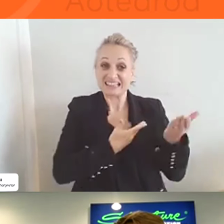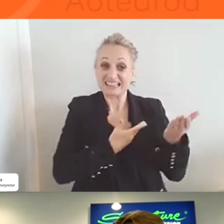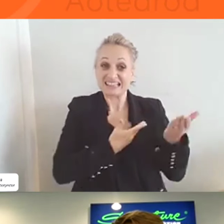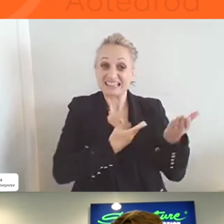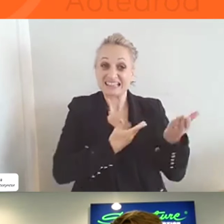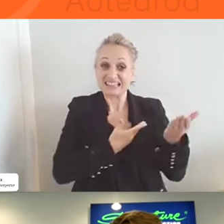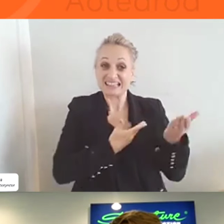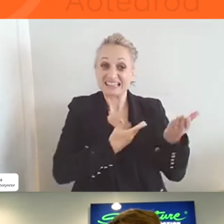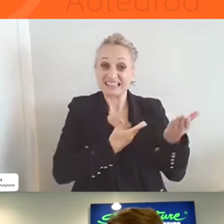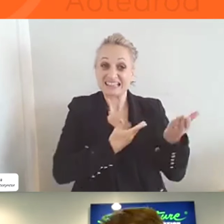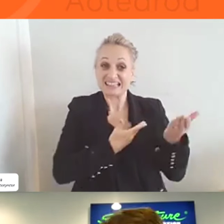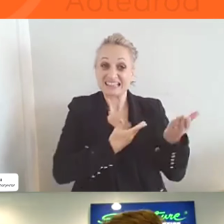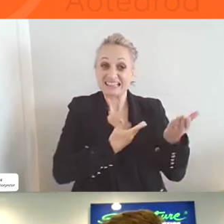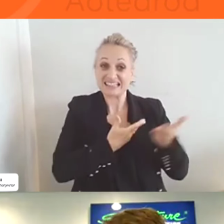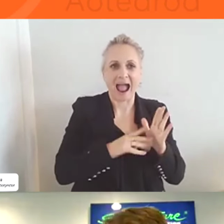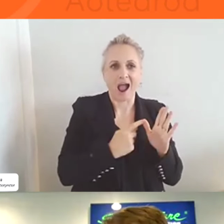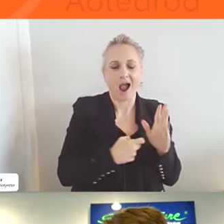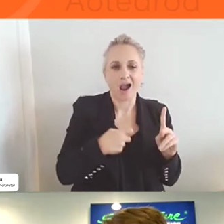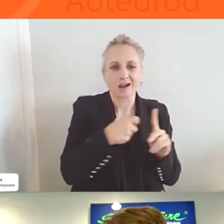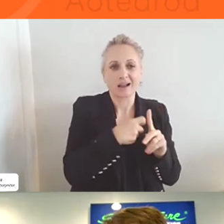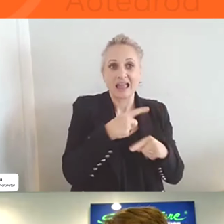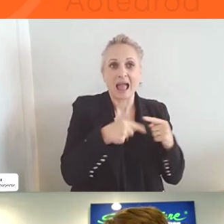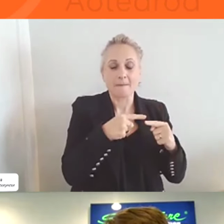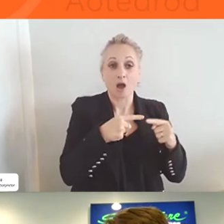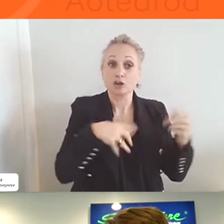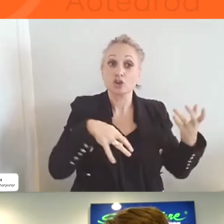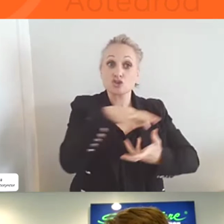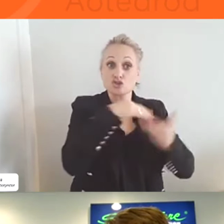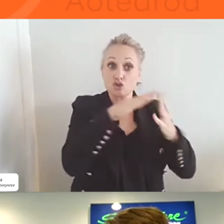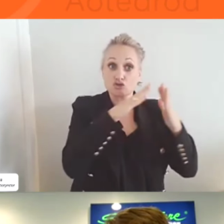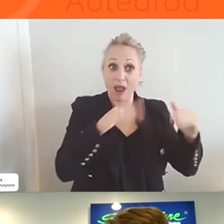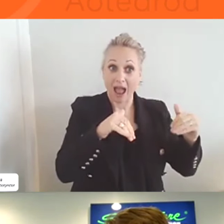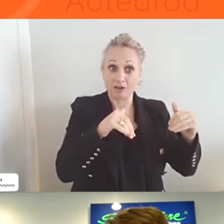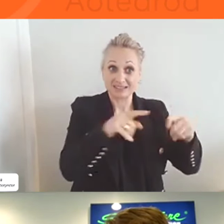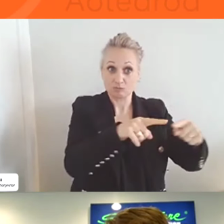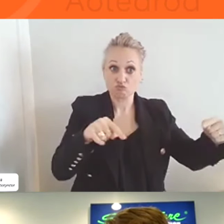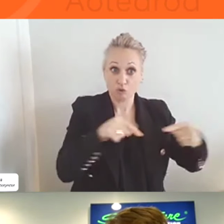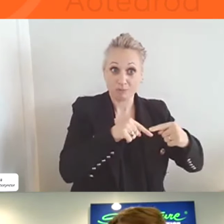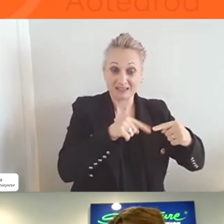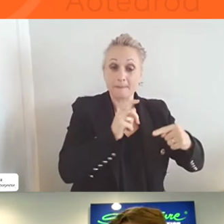was being built, social housing, and it's owned by a church or church-type